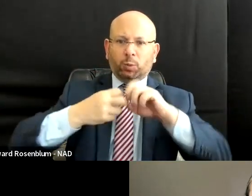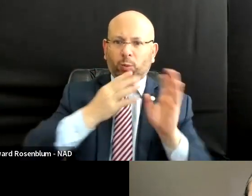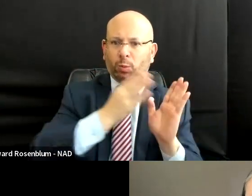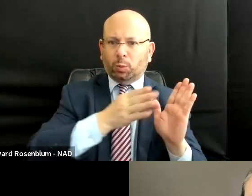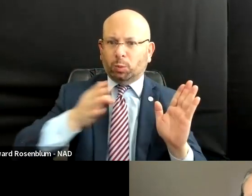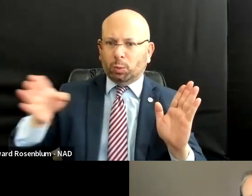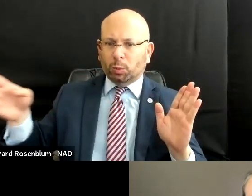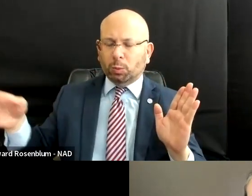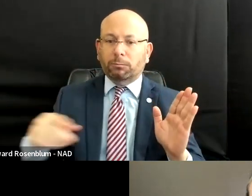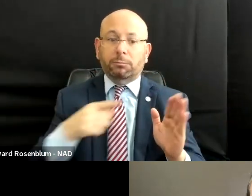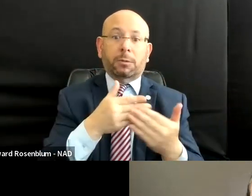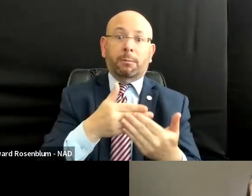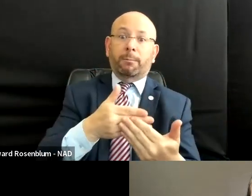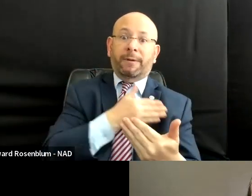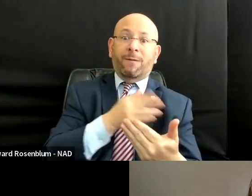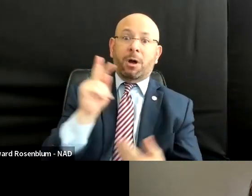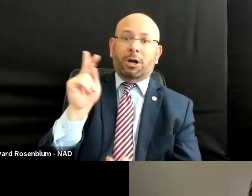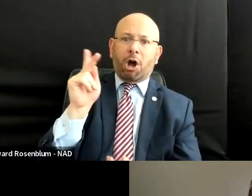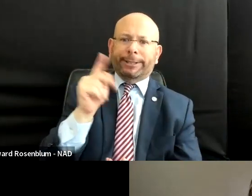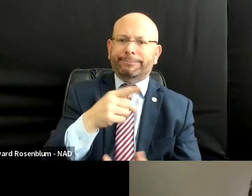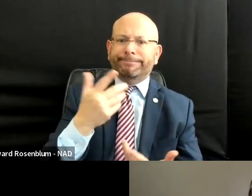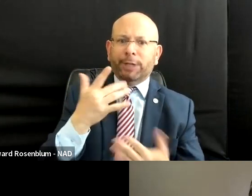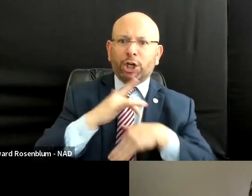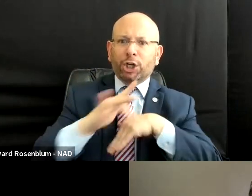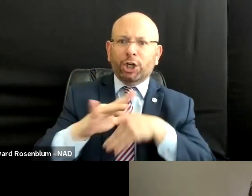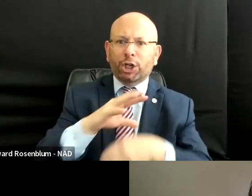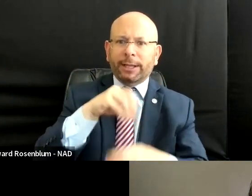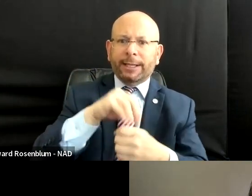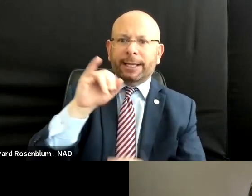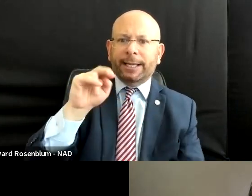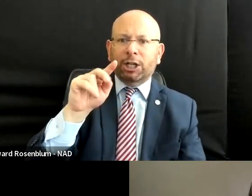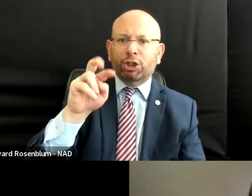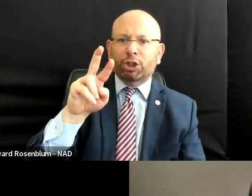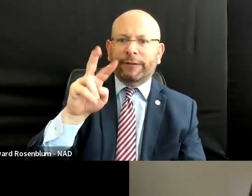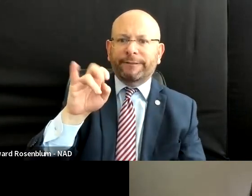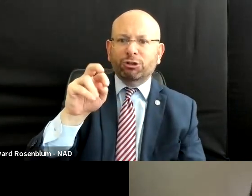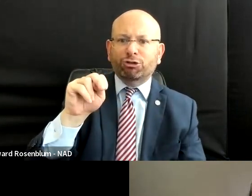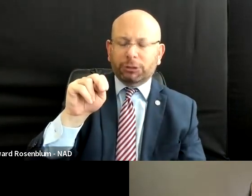to special education law dealing with Deaf and hard of hearing. This person spans